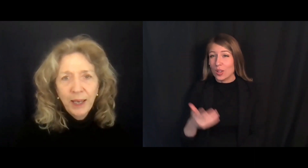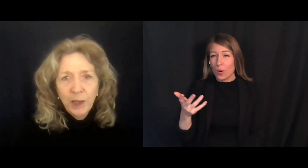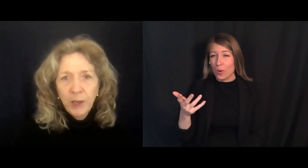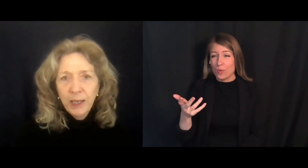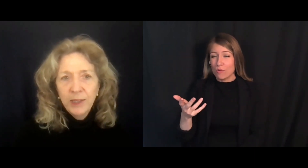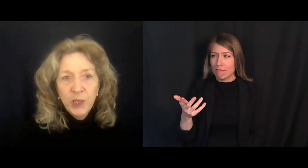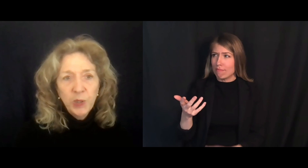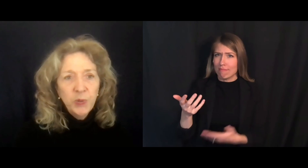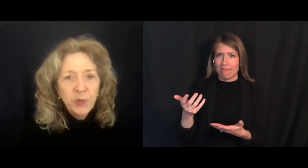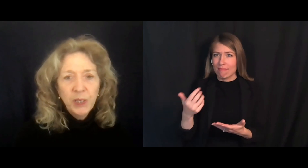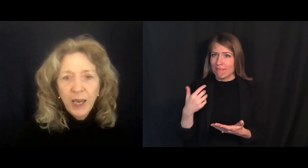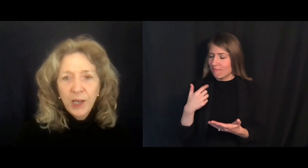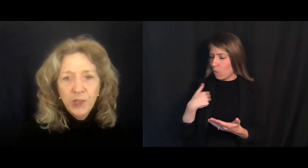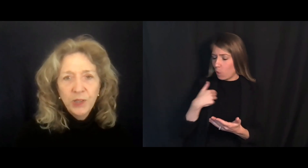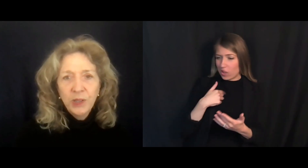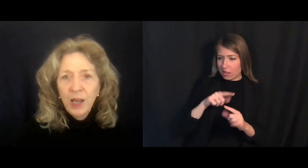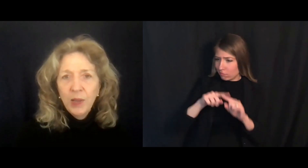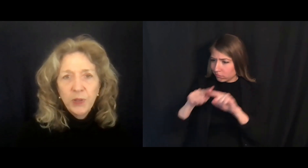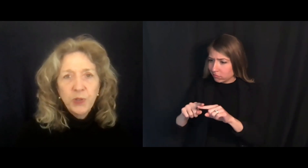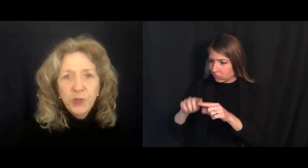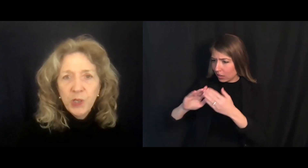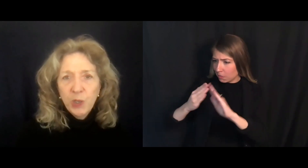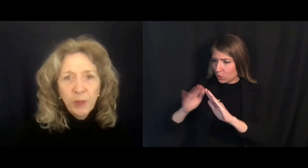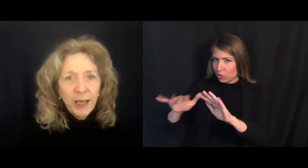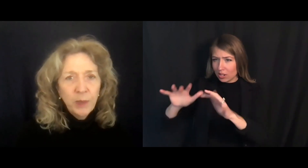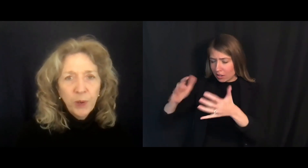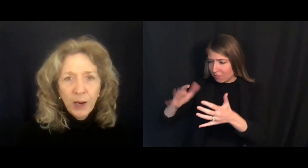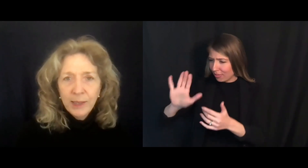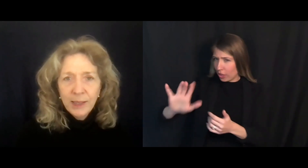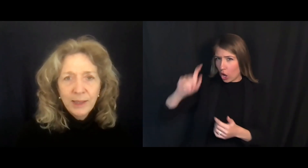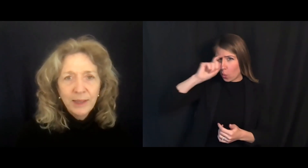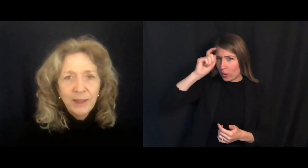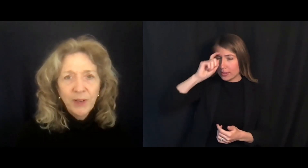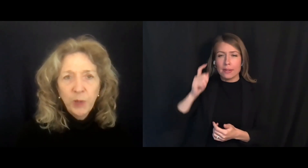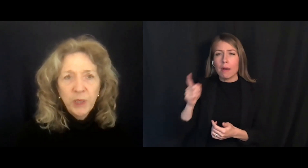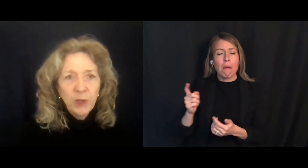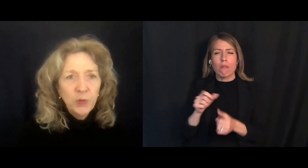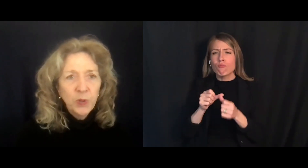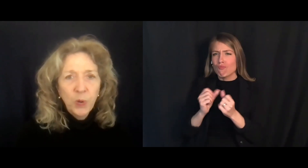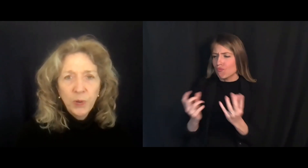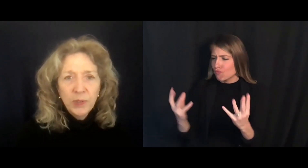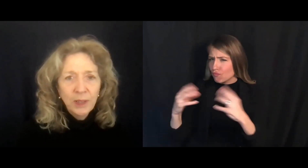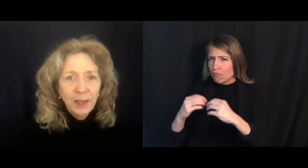and by continuing to engage in the strategic planning process and developing those goals,